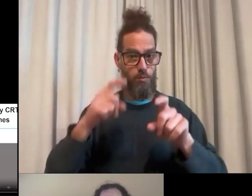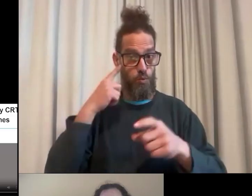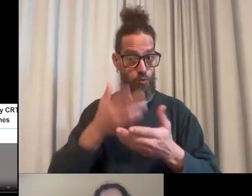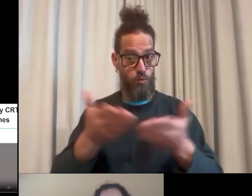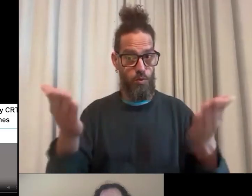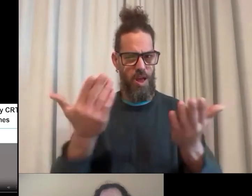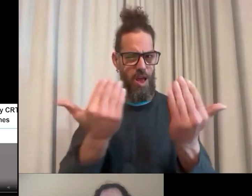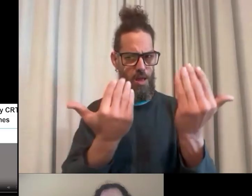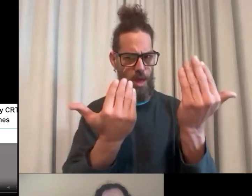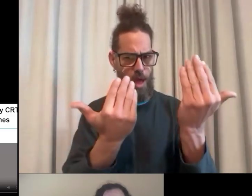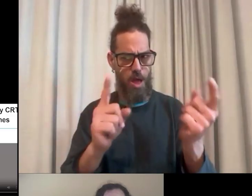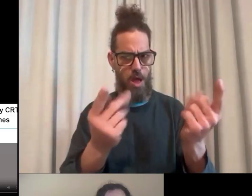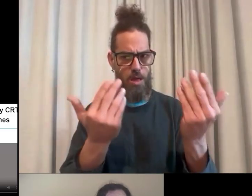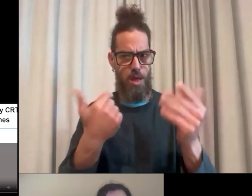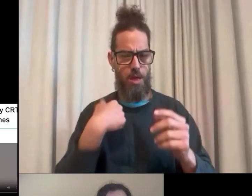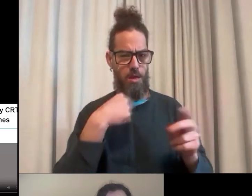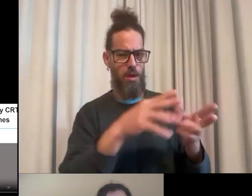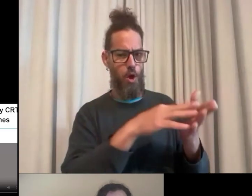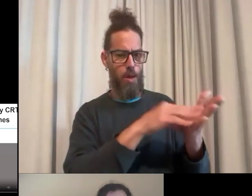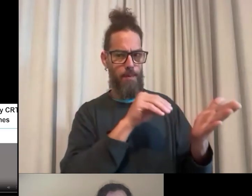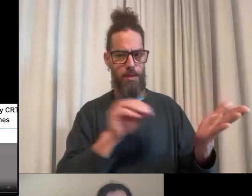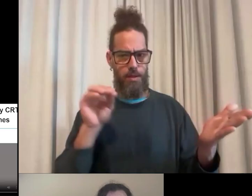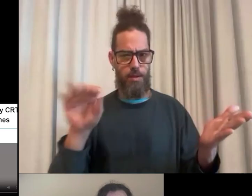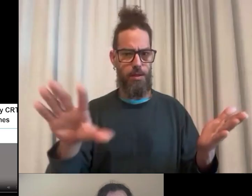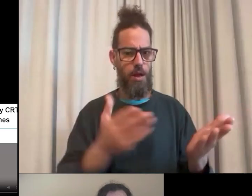And my poll question, which I'm posting now--